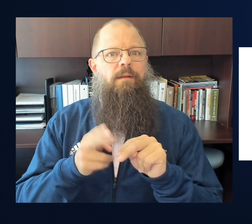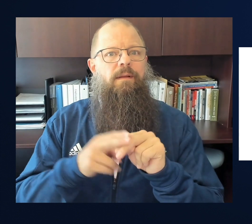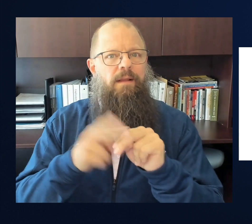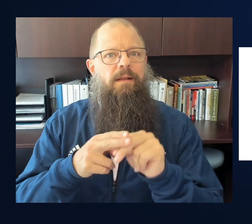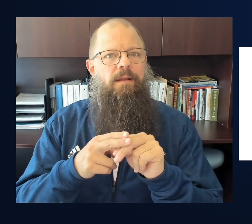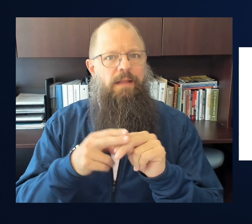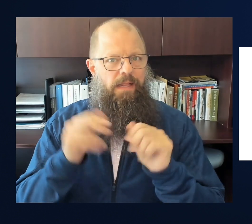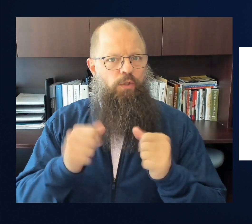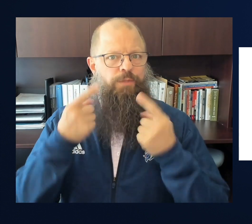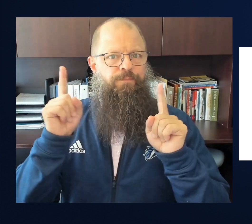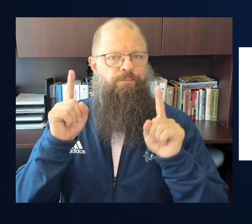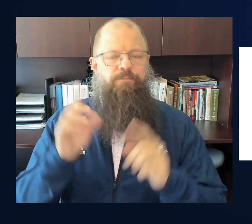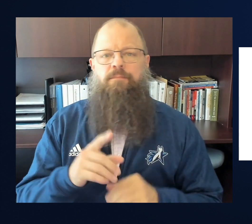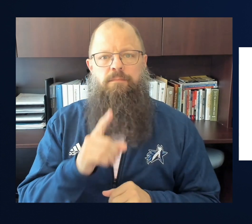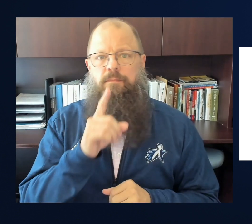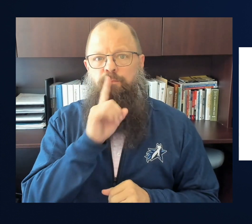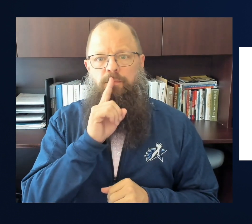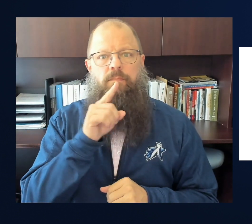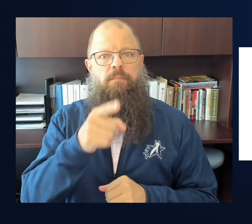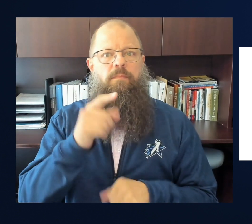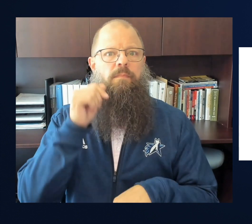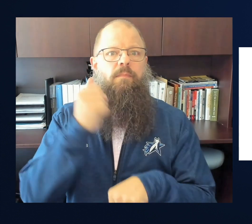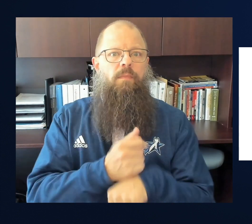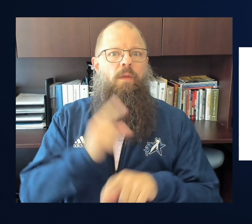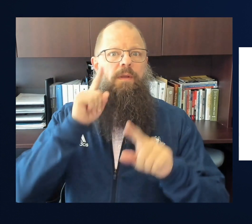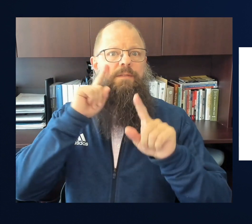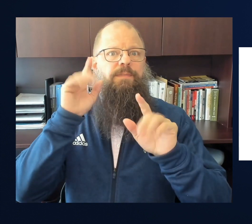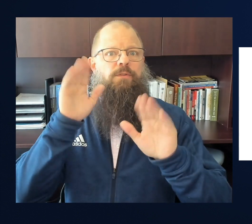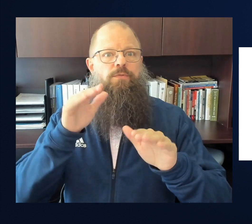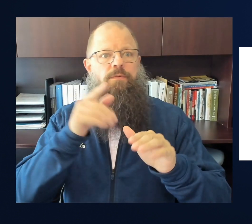but they'll see incremental Improvement through feedback, and therefore achieve it.